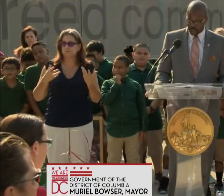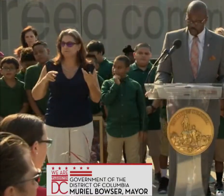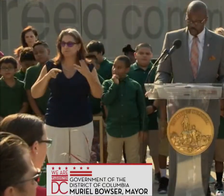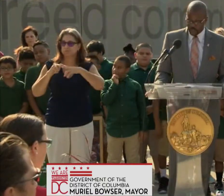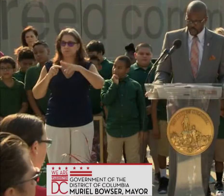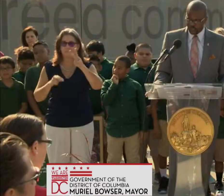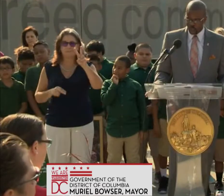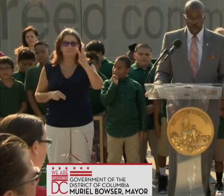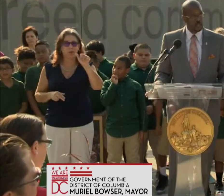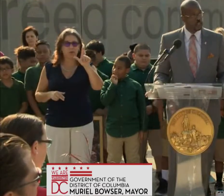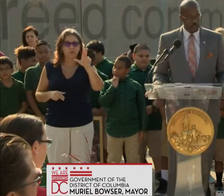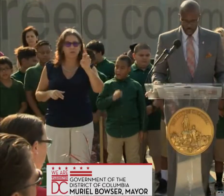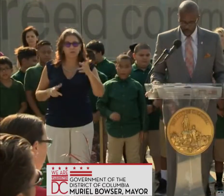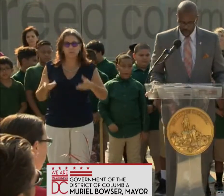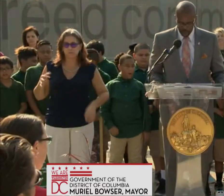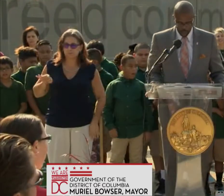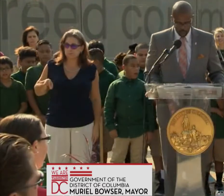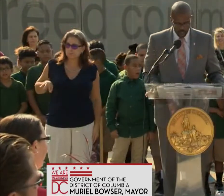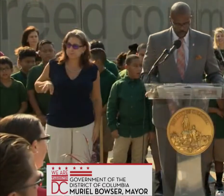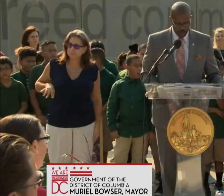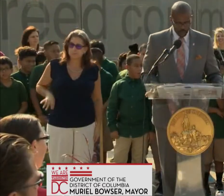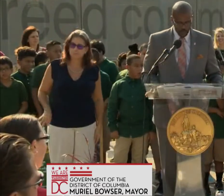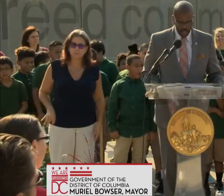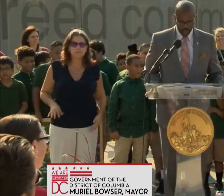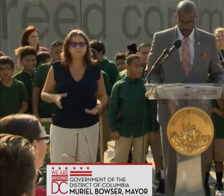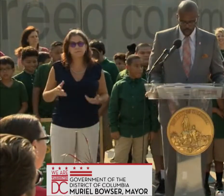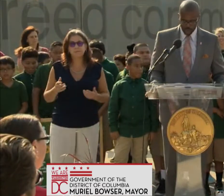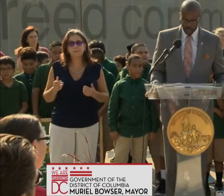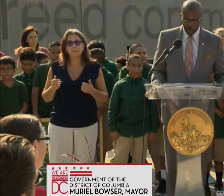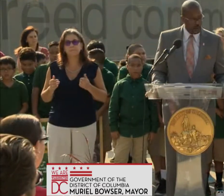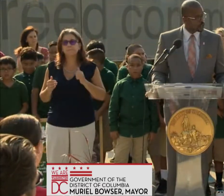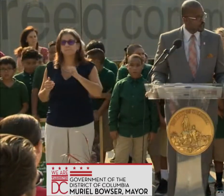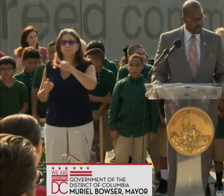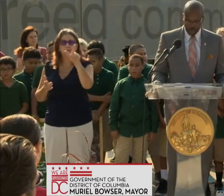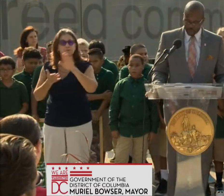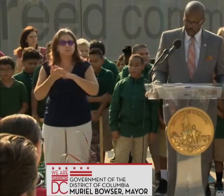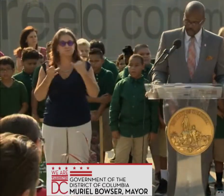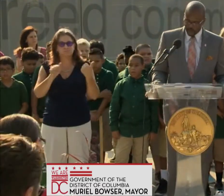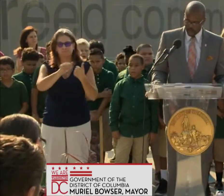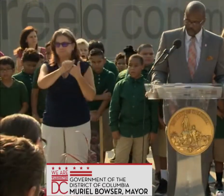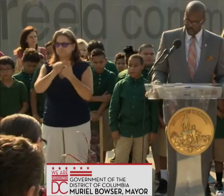strong leadership with principled Lungren a focus on partnerships a focus